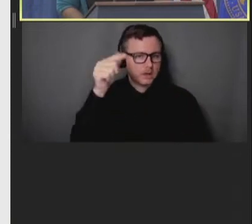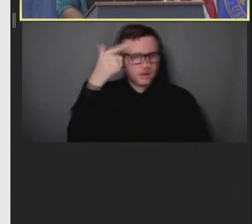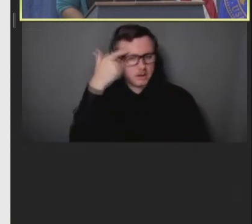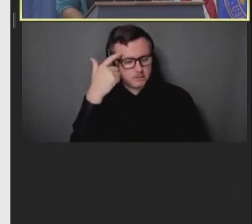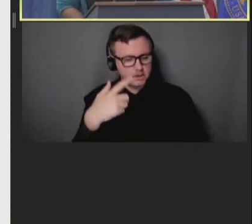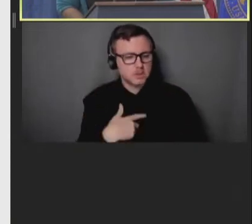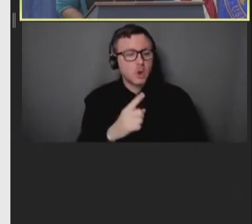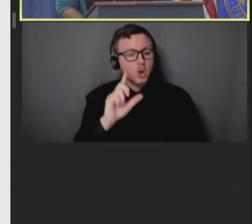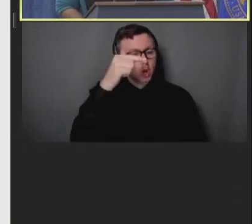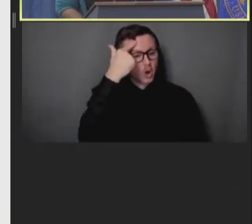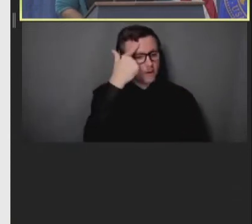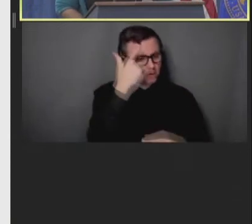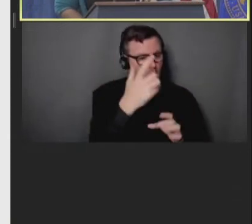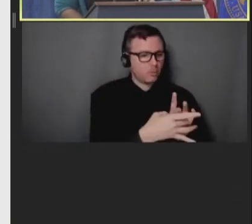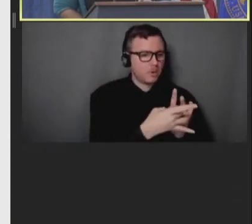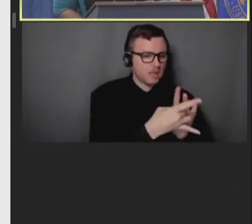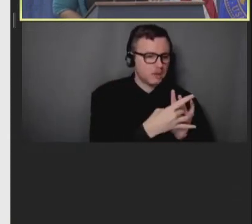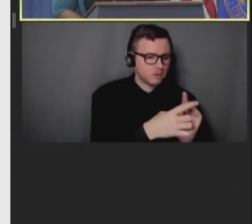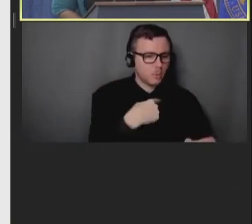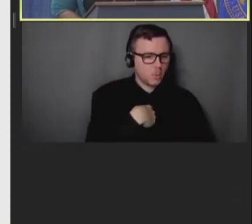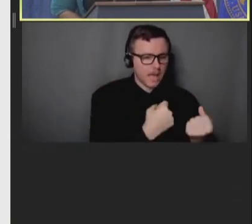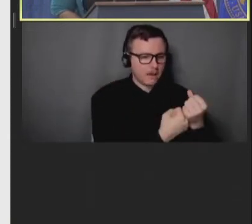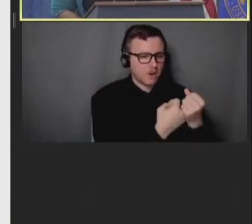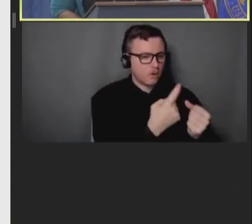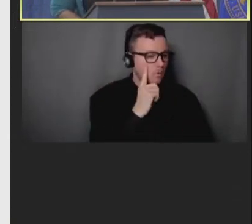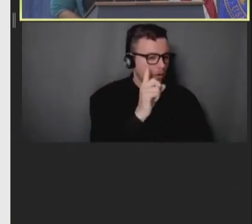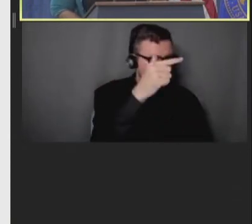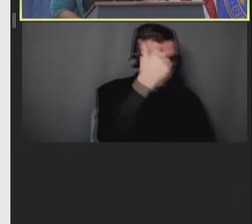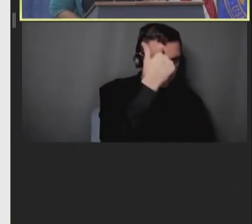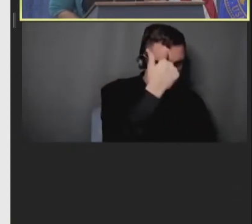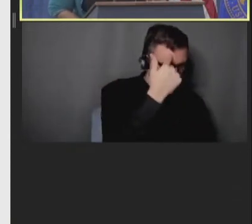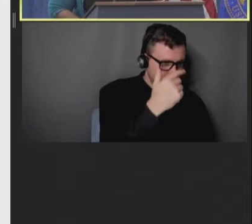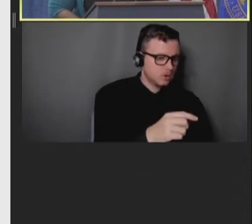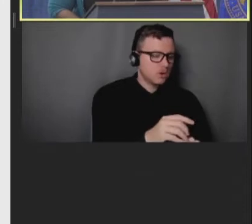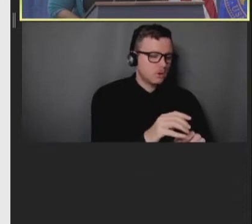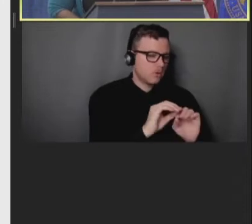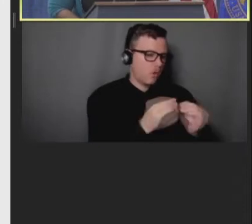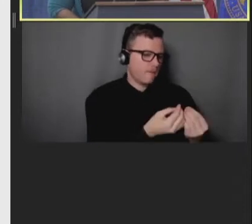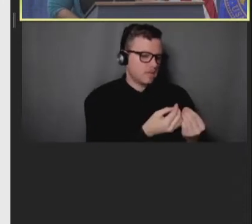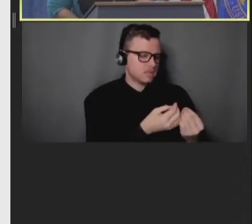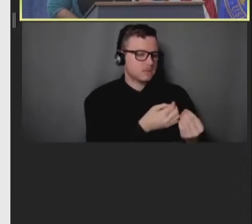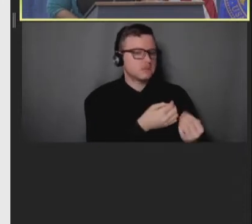which advocates on behalf of the governor -- governor's offices -- and then the center side,